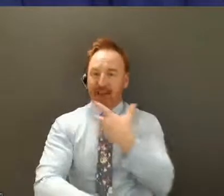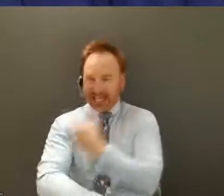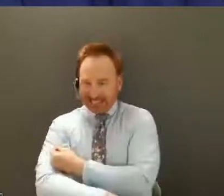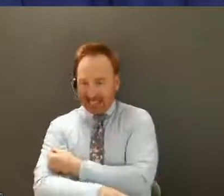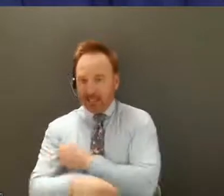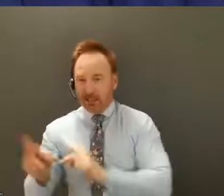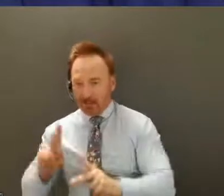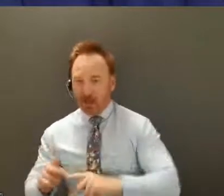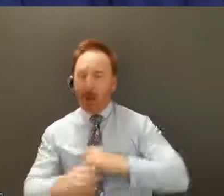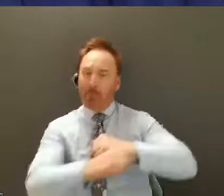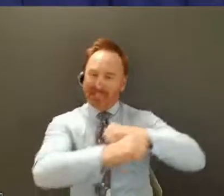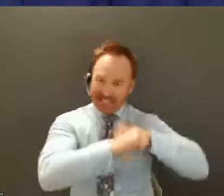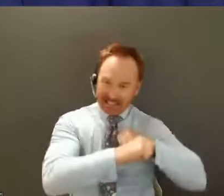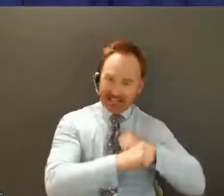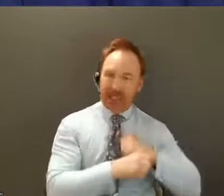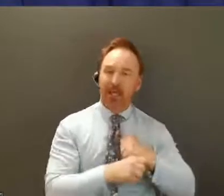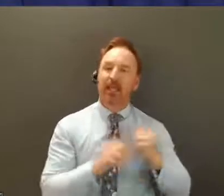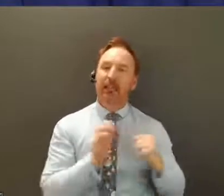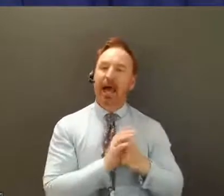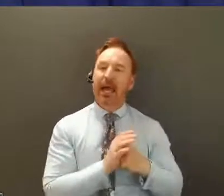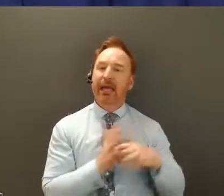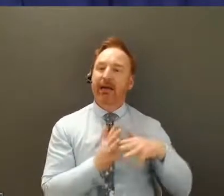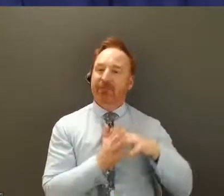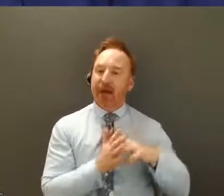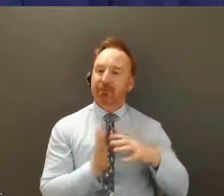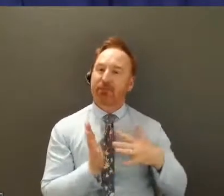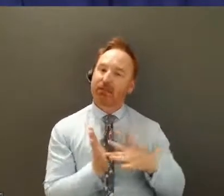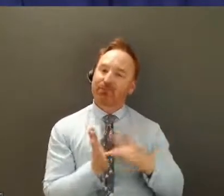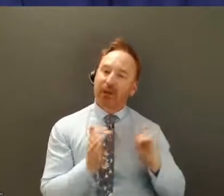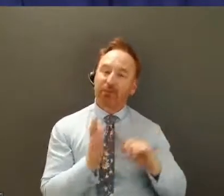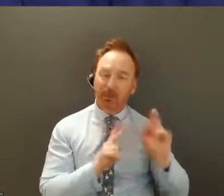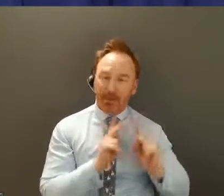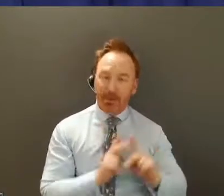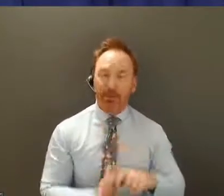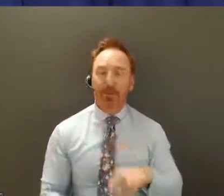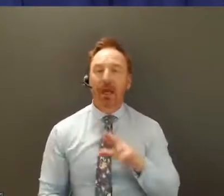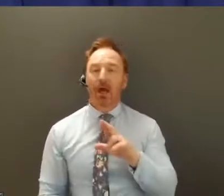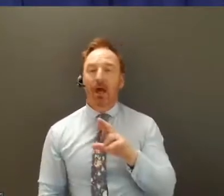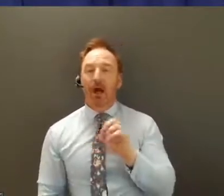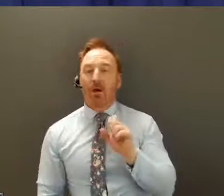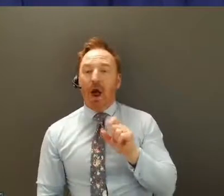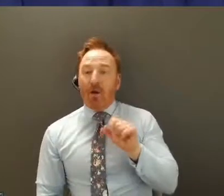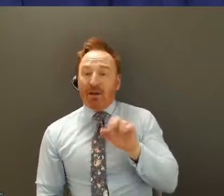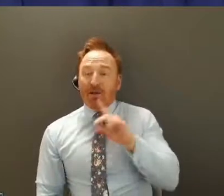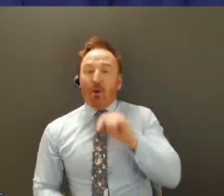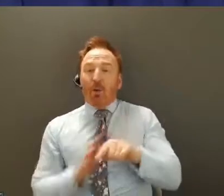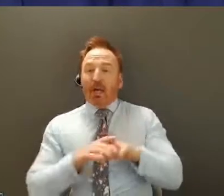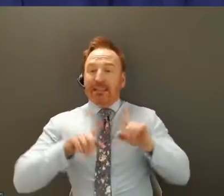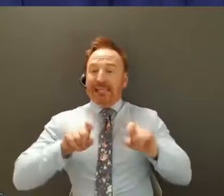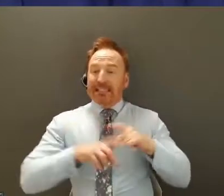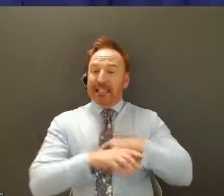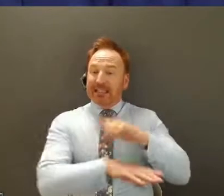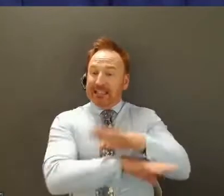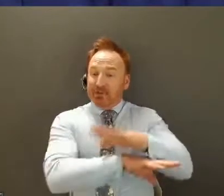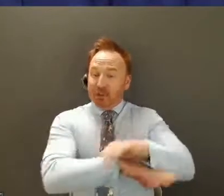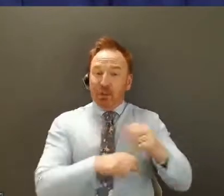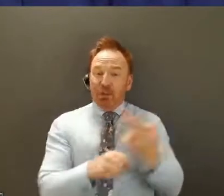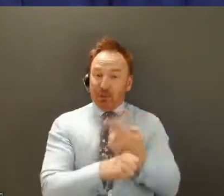course,, the role of testing and isolation will be a key part in our approach and it's a critical